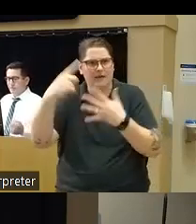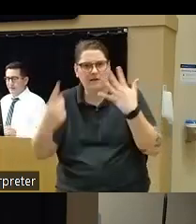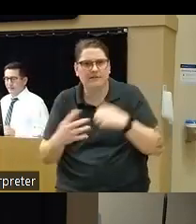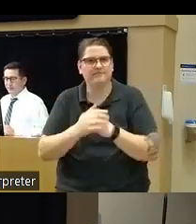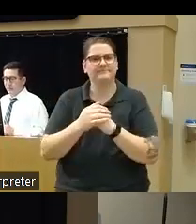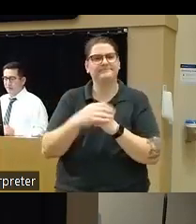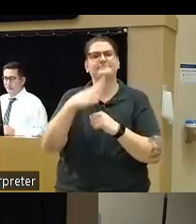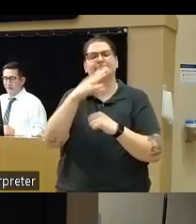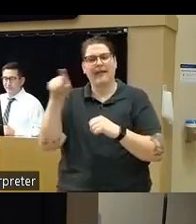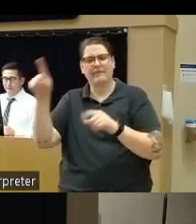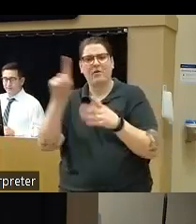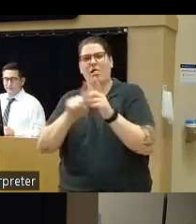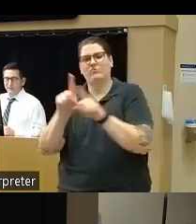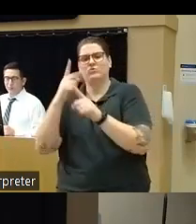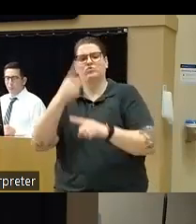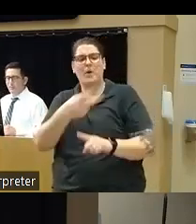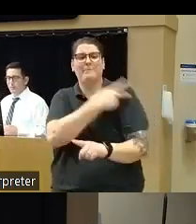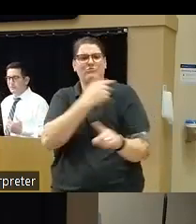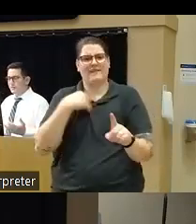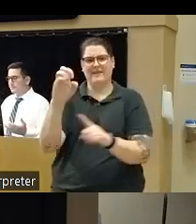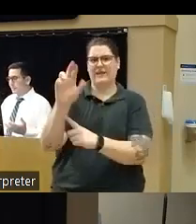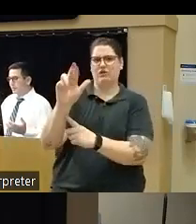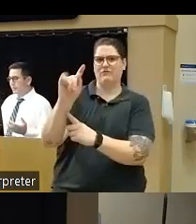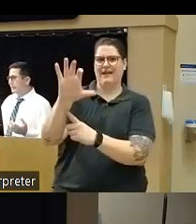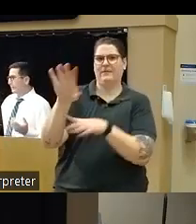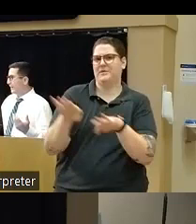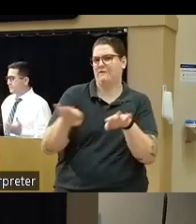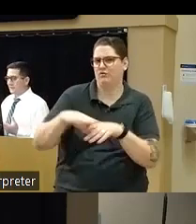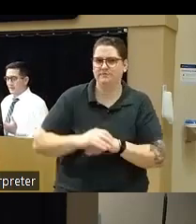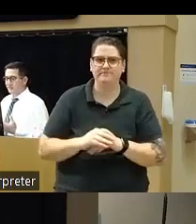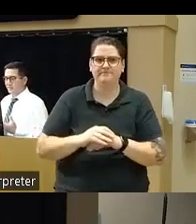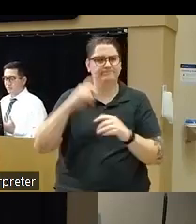noted to have some erratic Behavior they report that their vision is blurred their option objects